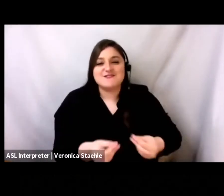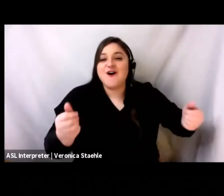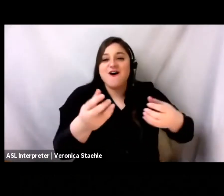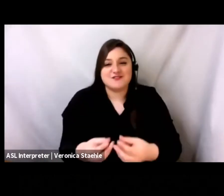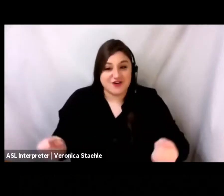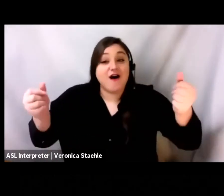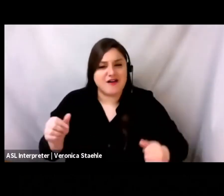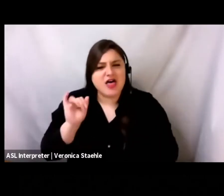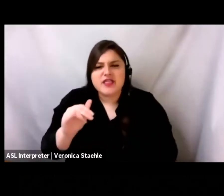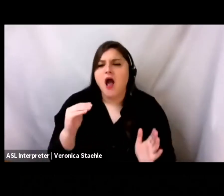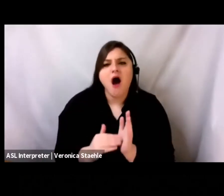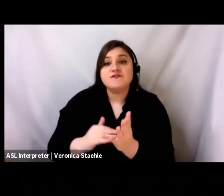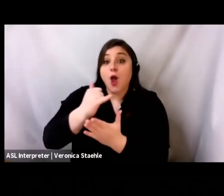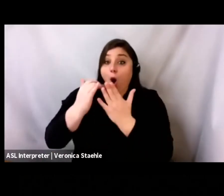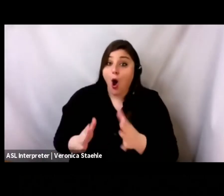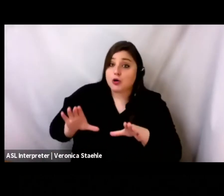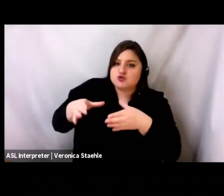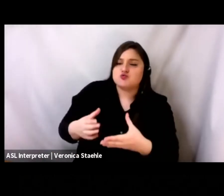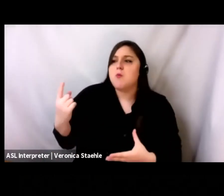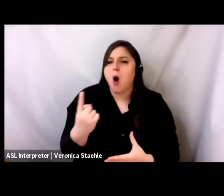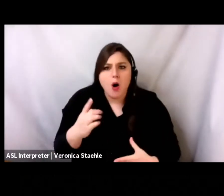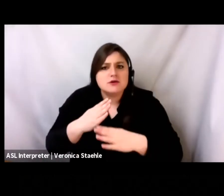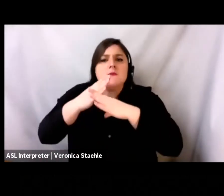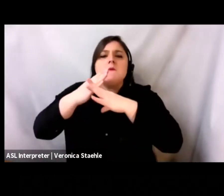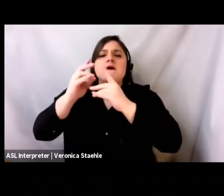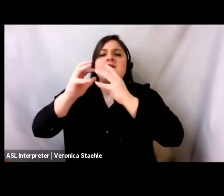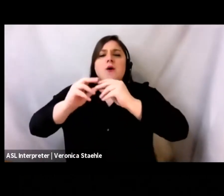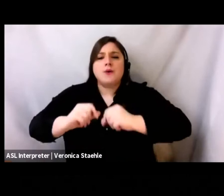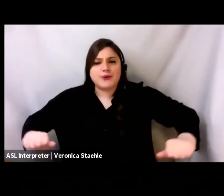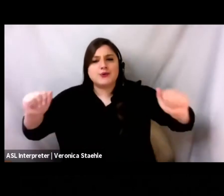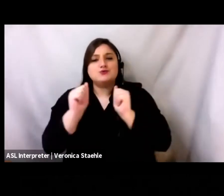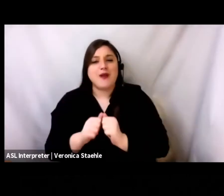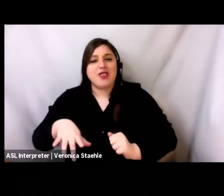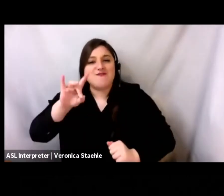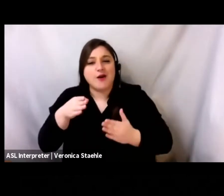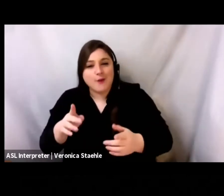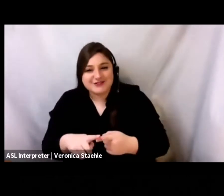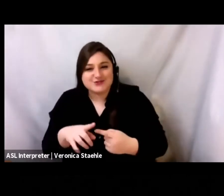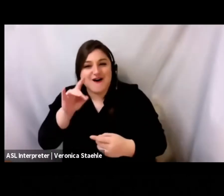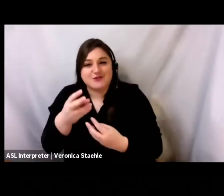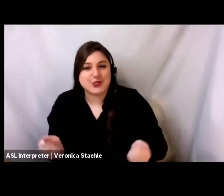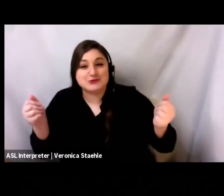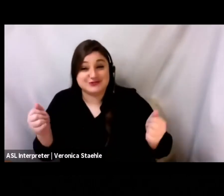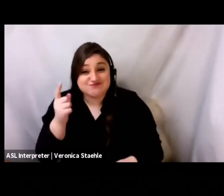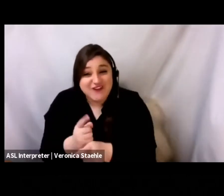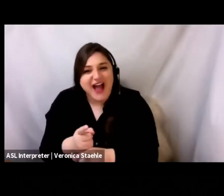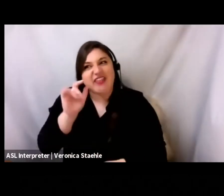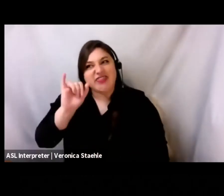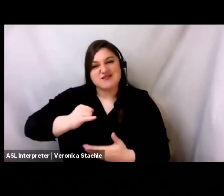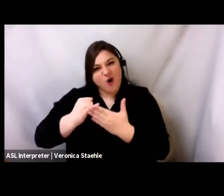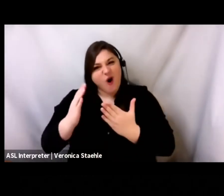You make it work because that's what you do. So I think it's interesting that we're simultaneously